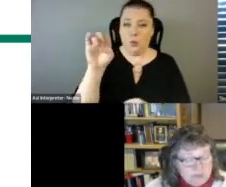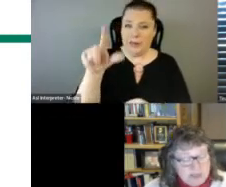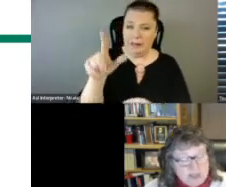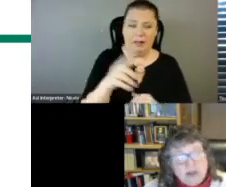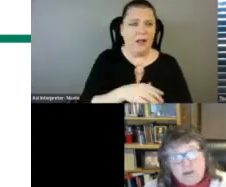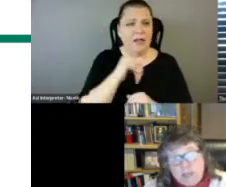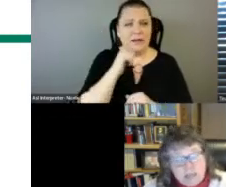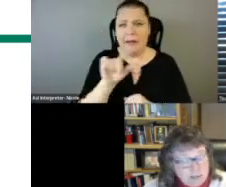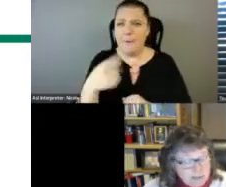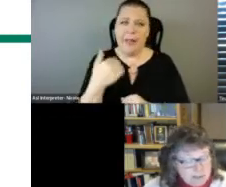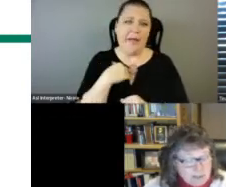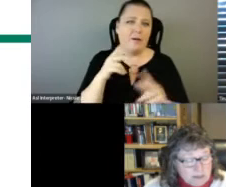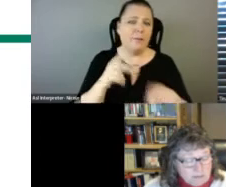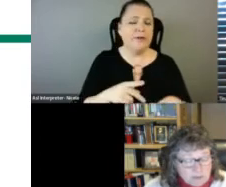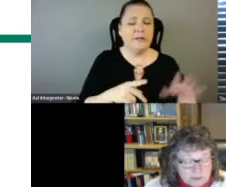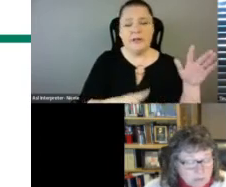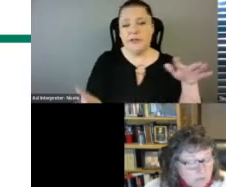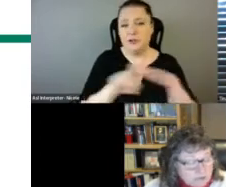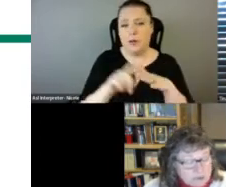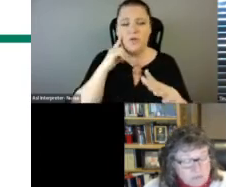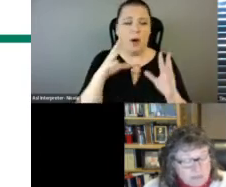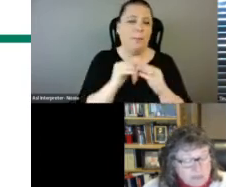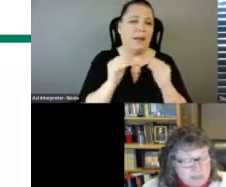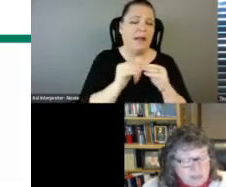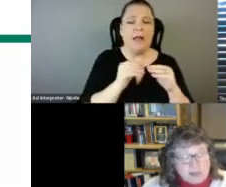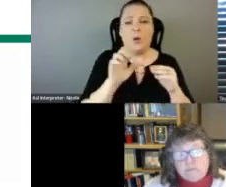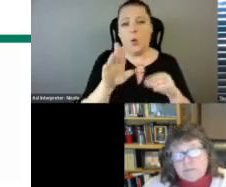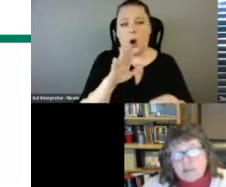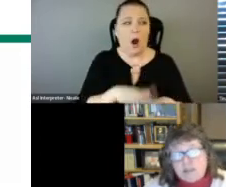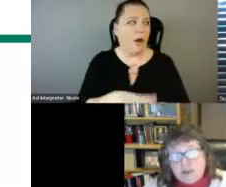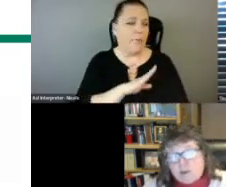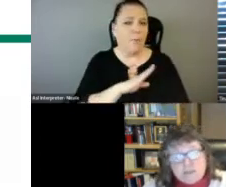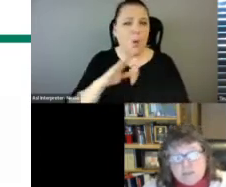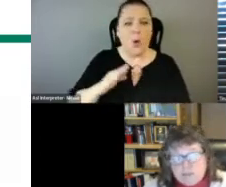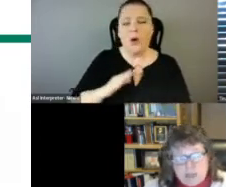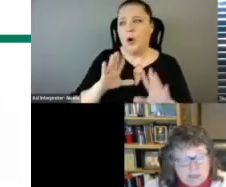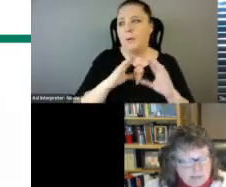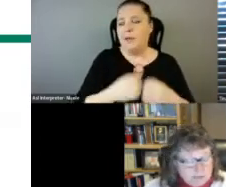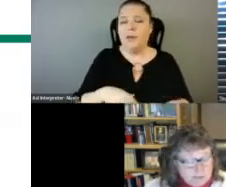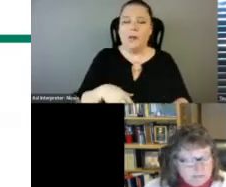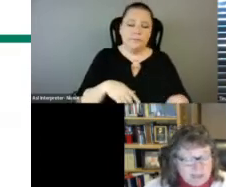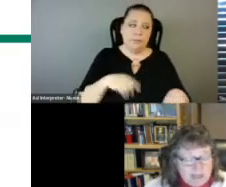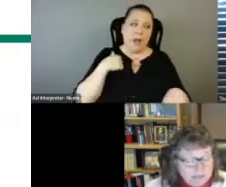sit in on a meeting, or on a board or a committee to say that they are participating. It has